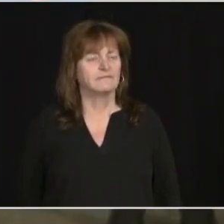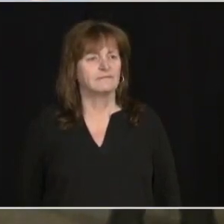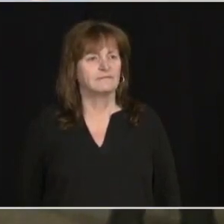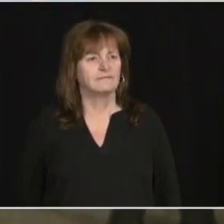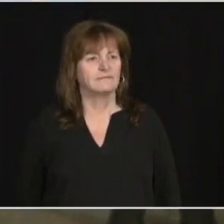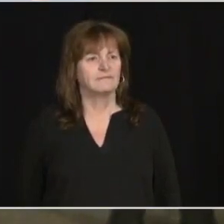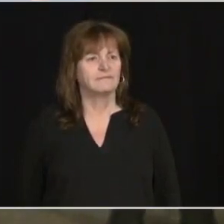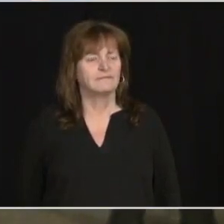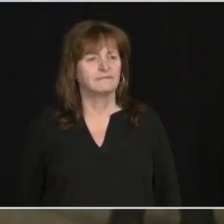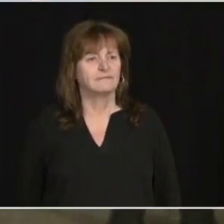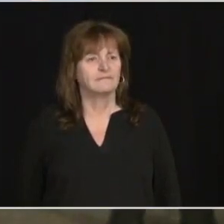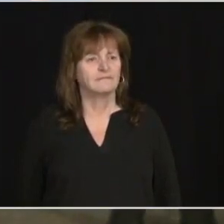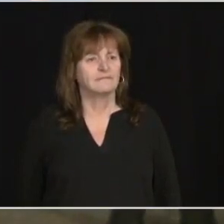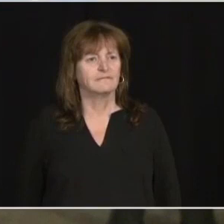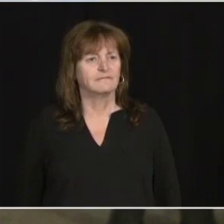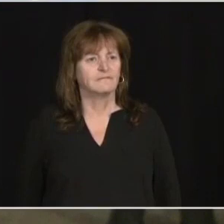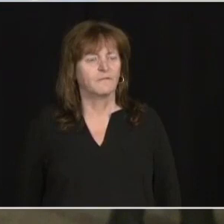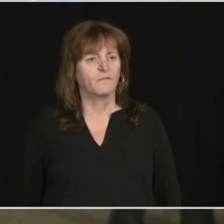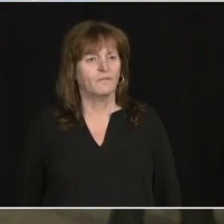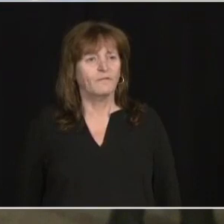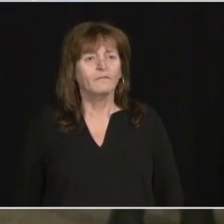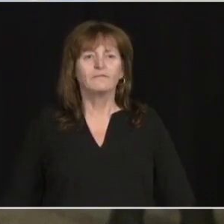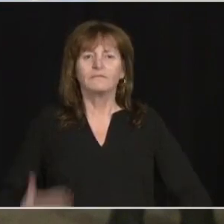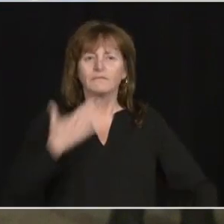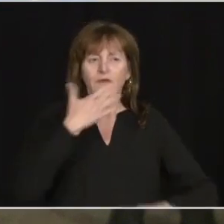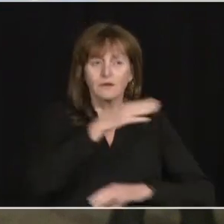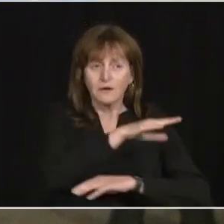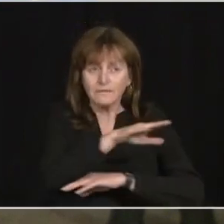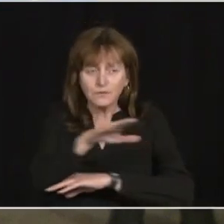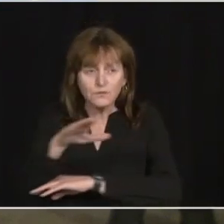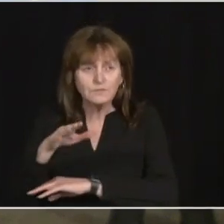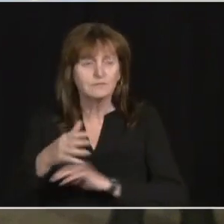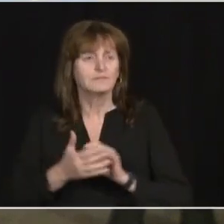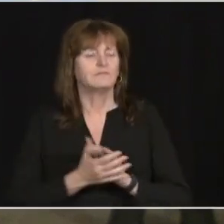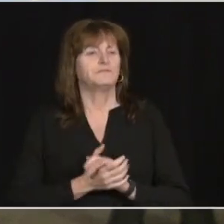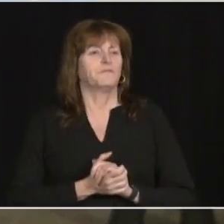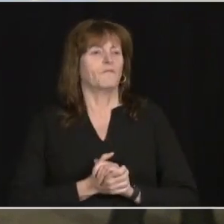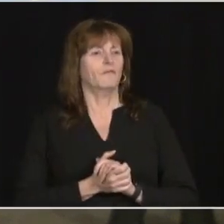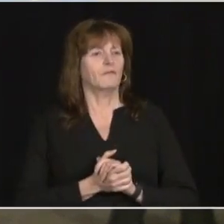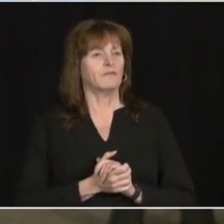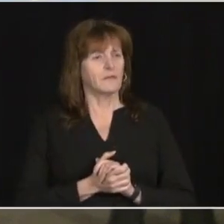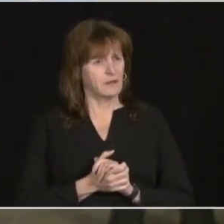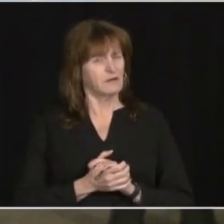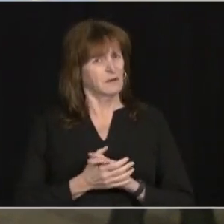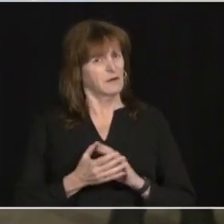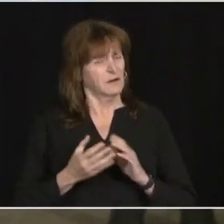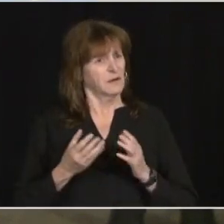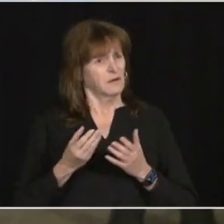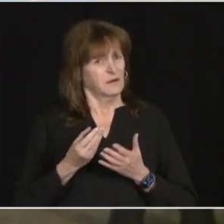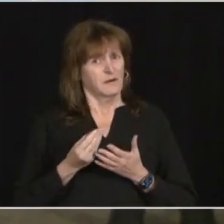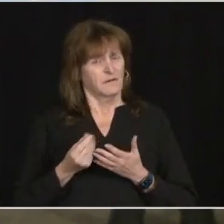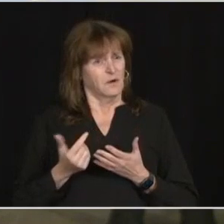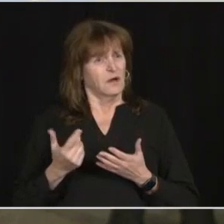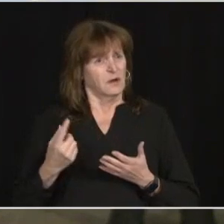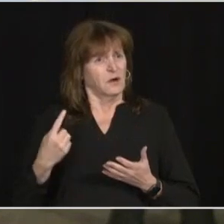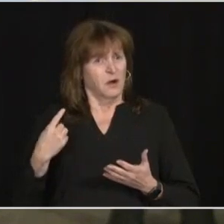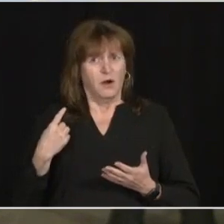Good afternoon. Many weeks ago, Ontario made a decision.